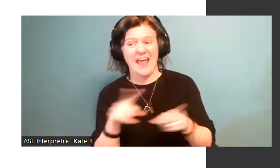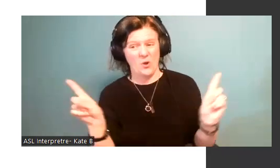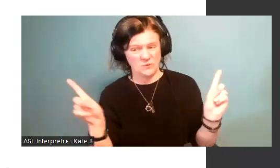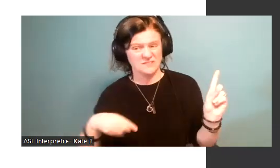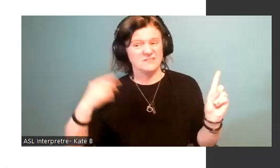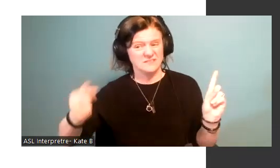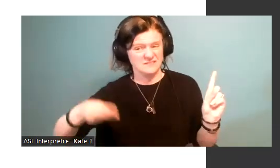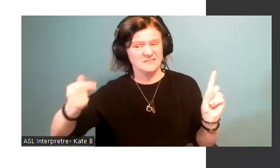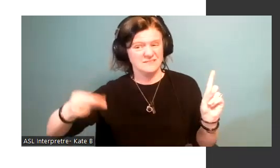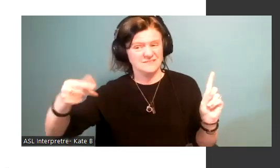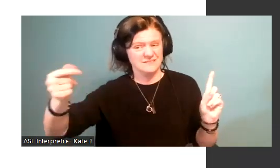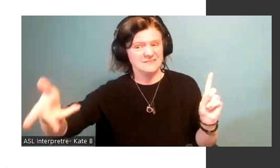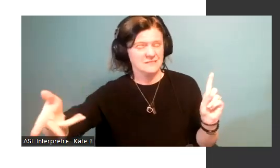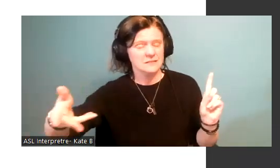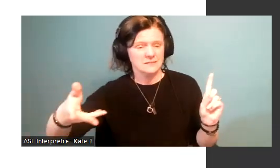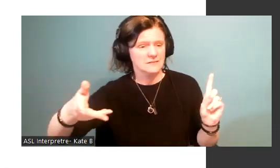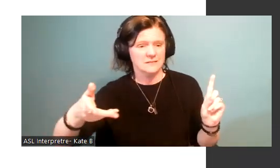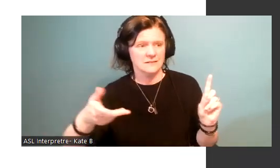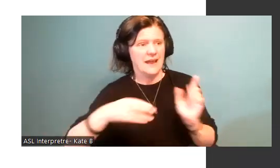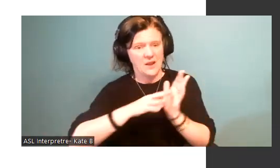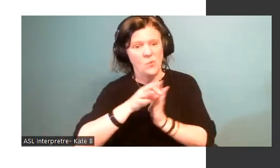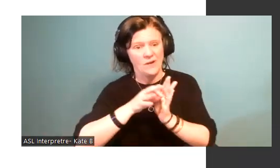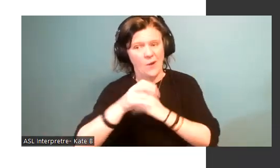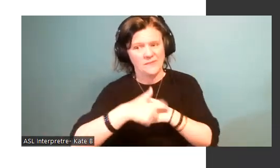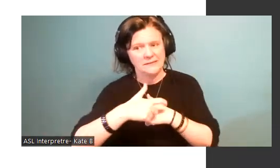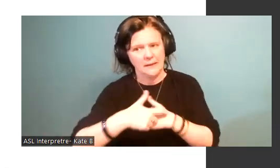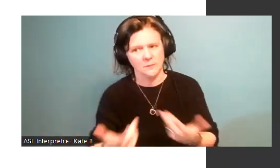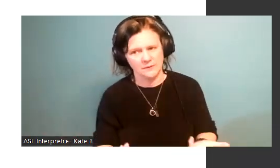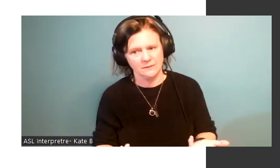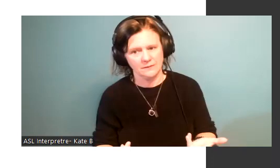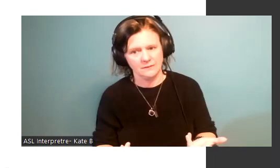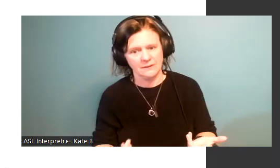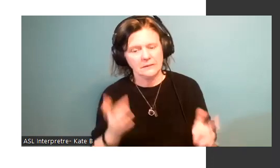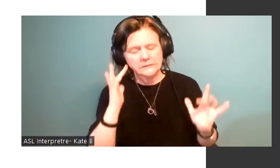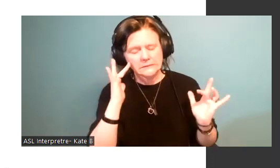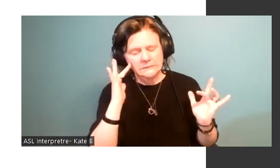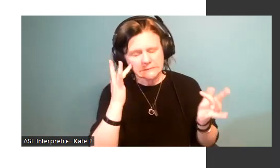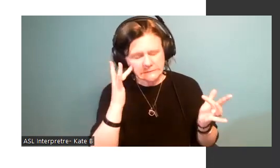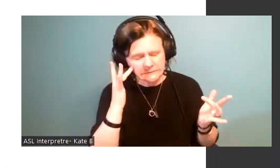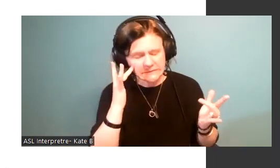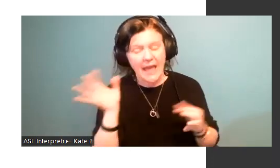equals five minutes, do not put it where you hear